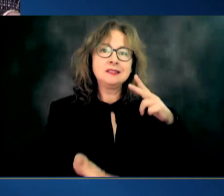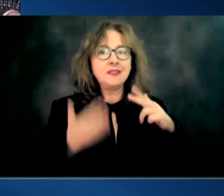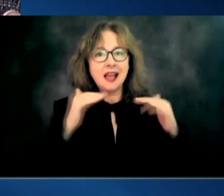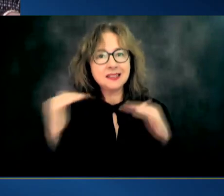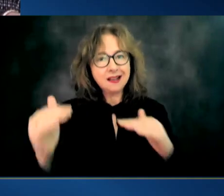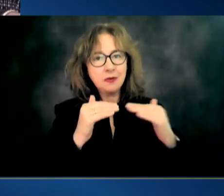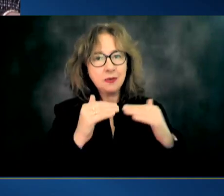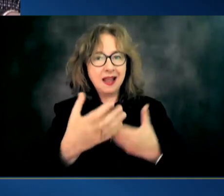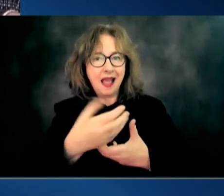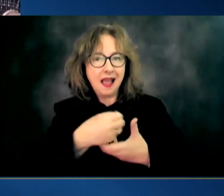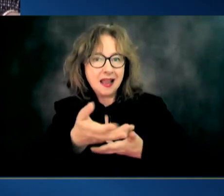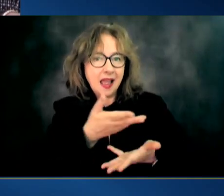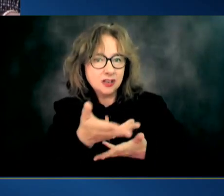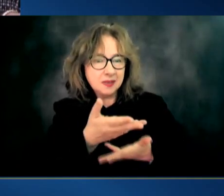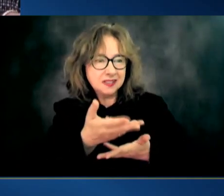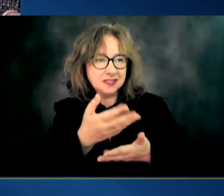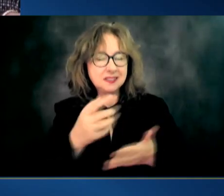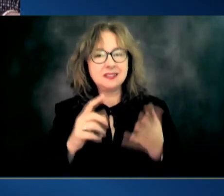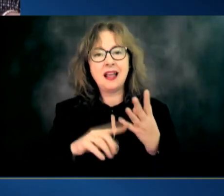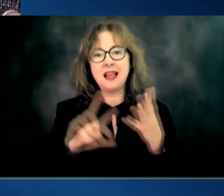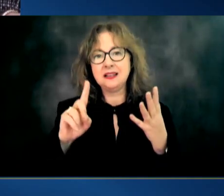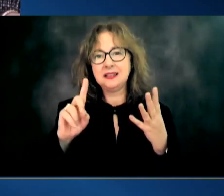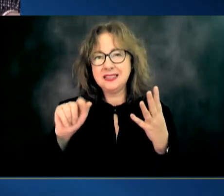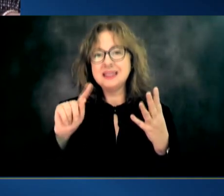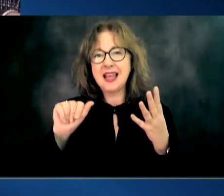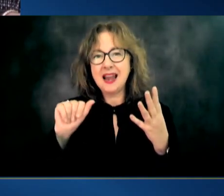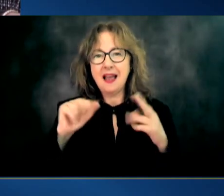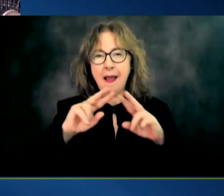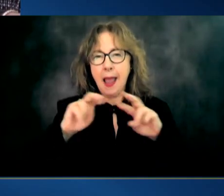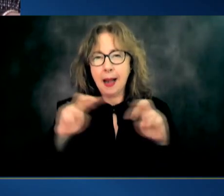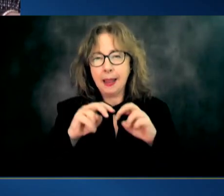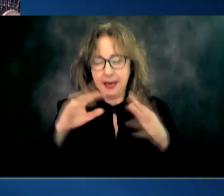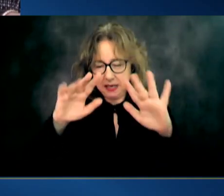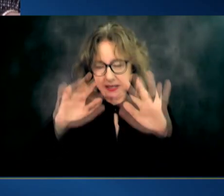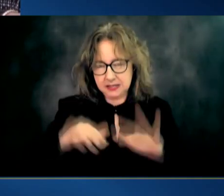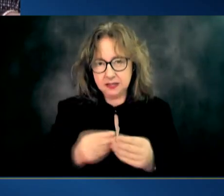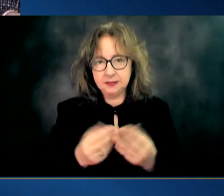examining data and analytics. And as you'll see outlined in that plan, whenever you have a chance